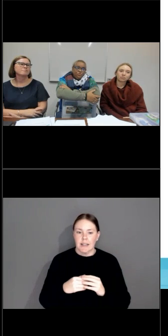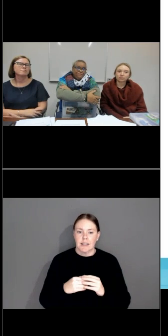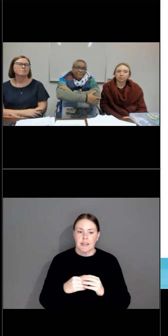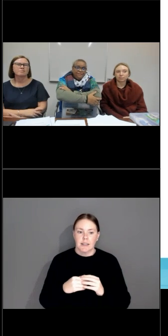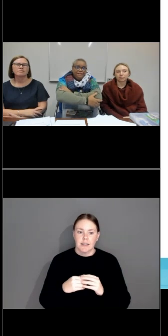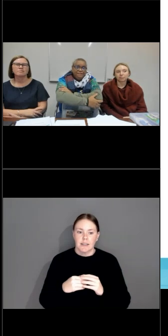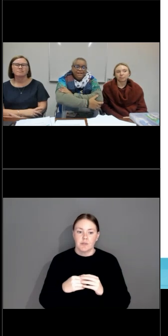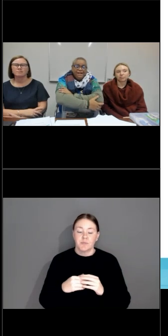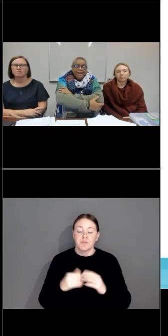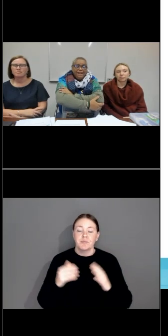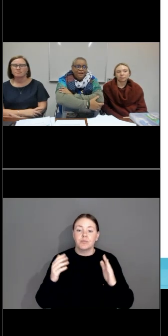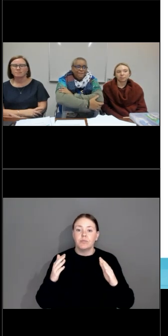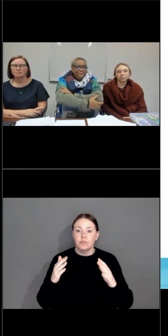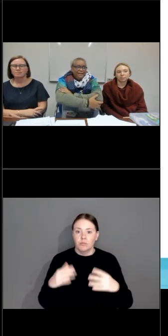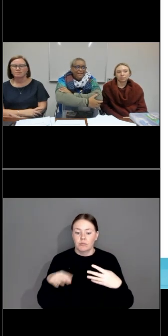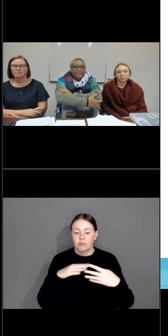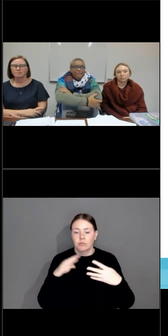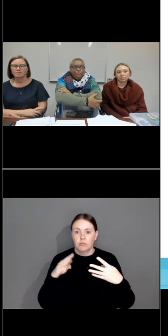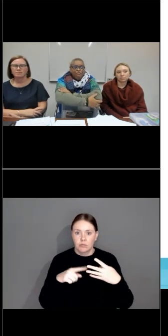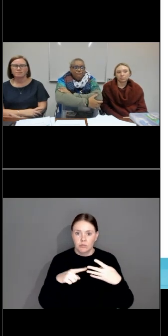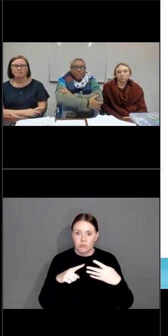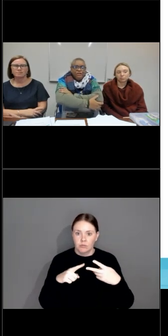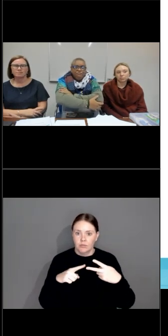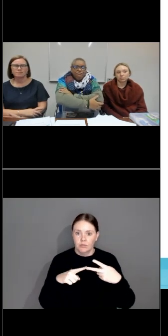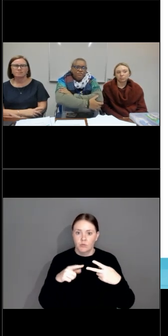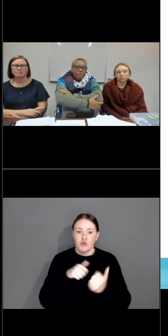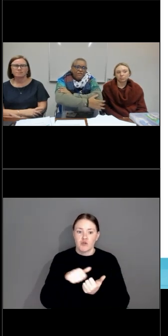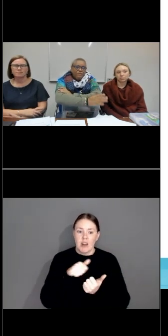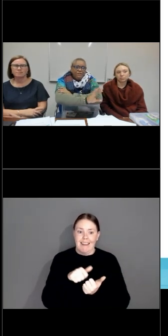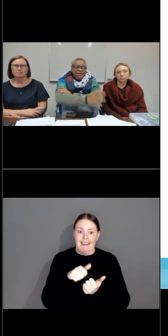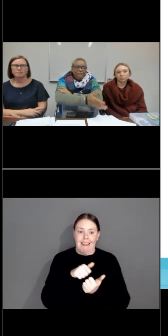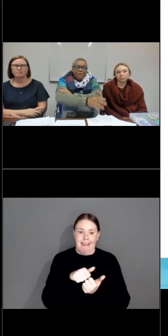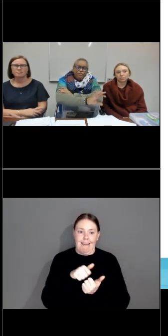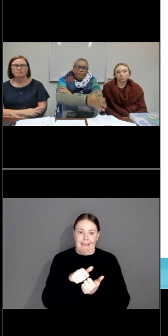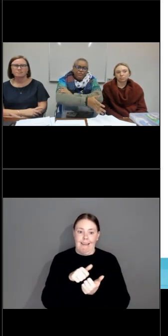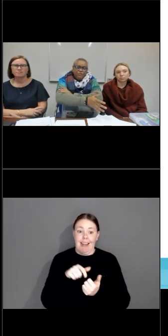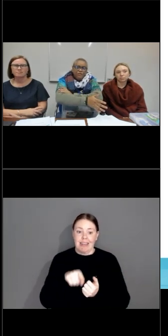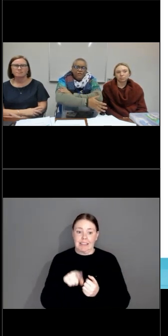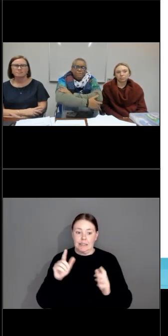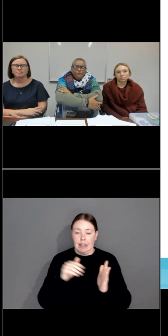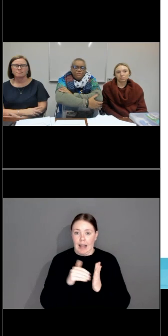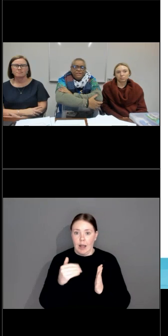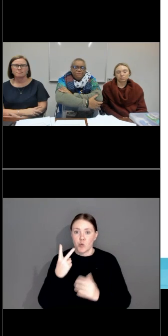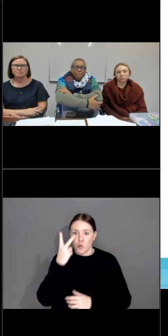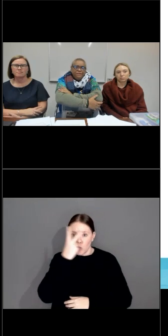hours now um and then refresher refresher training we say one to two because that's when we actually